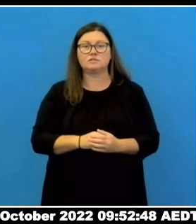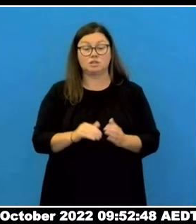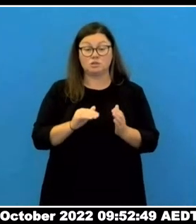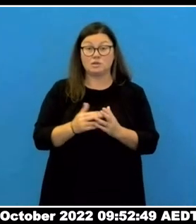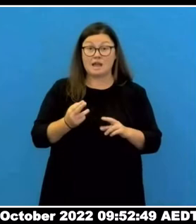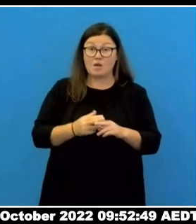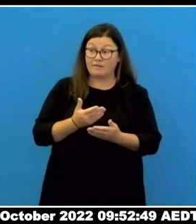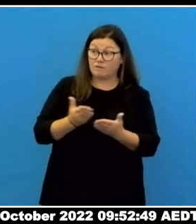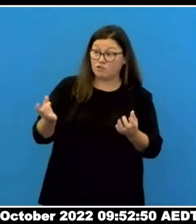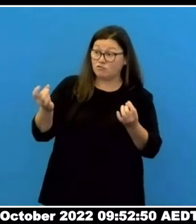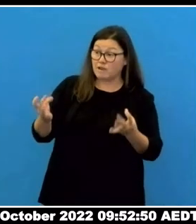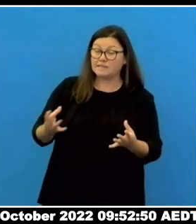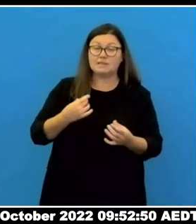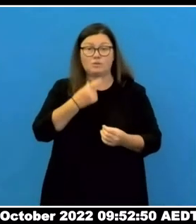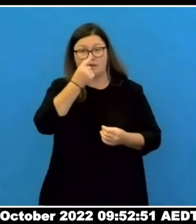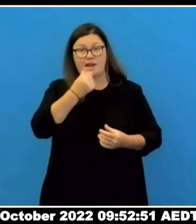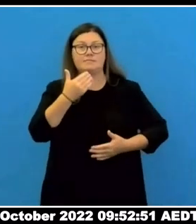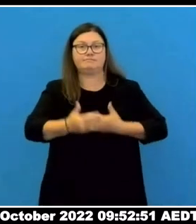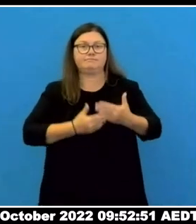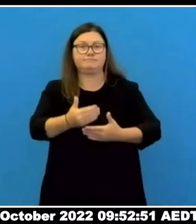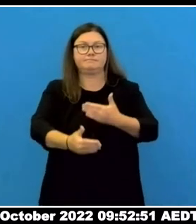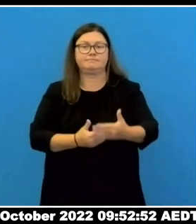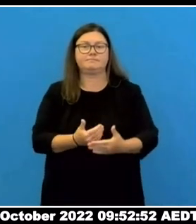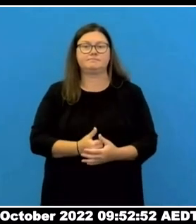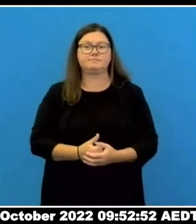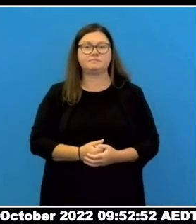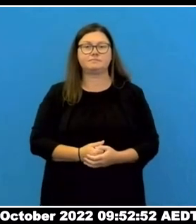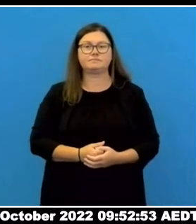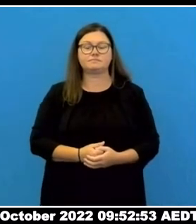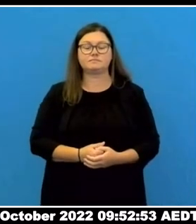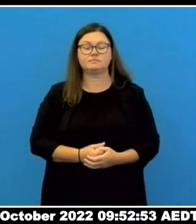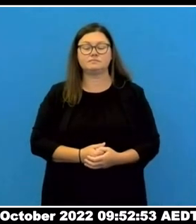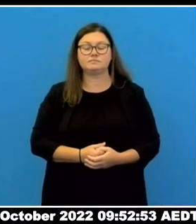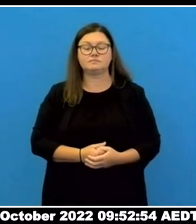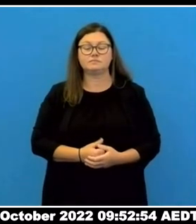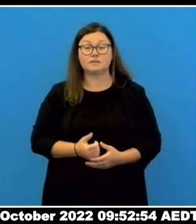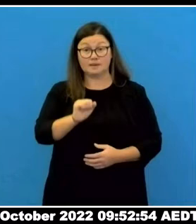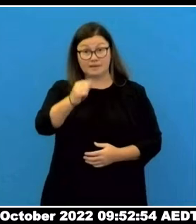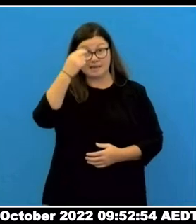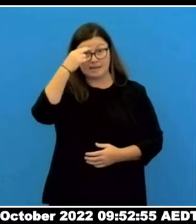Yes, please do. Your name is Chin Tan? Yes, I am.